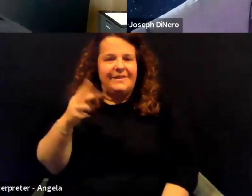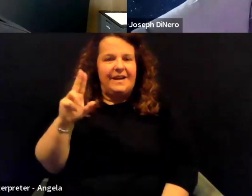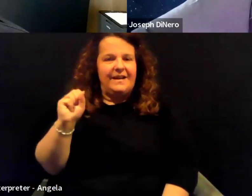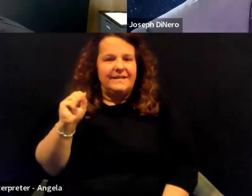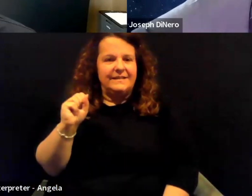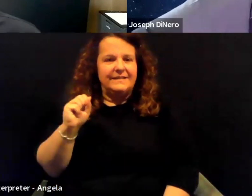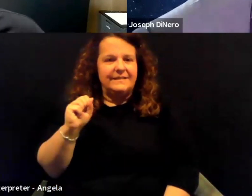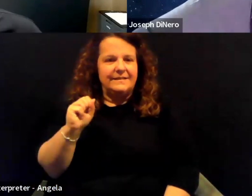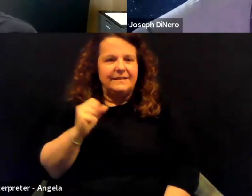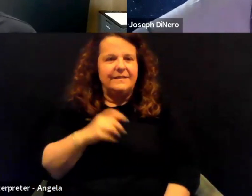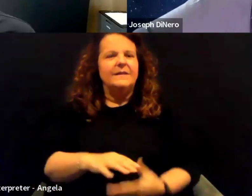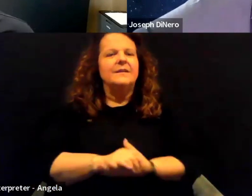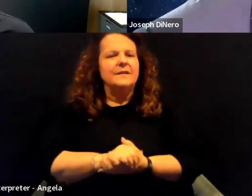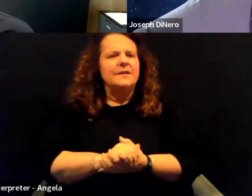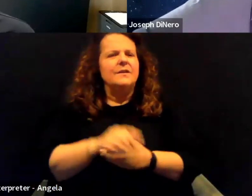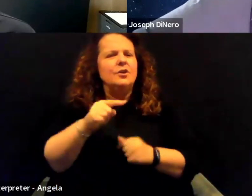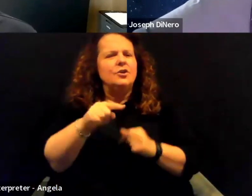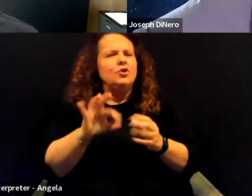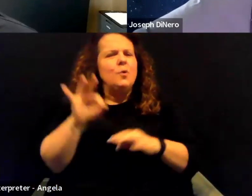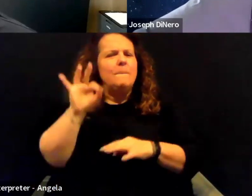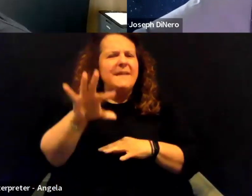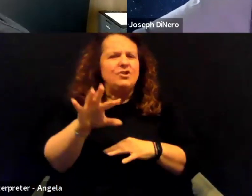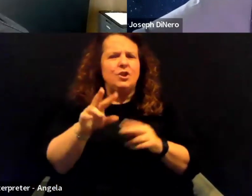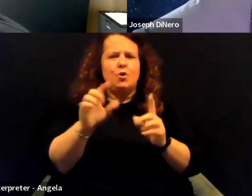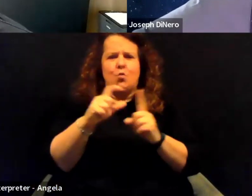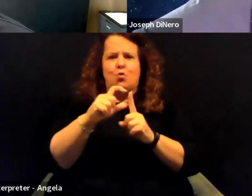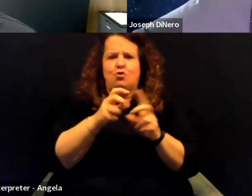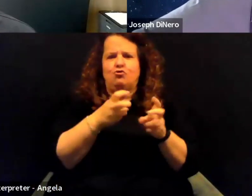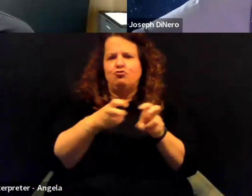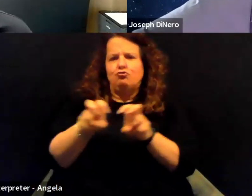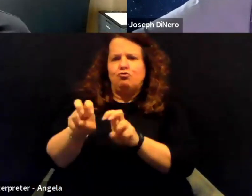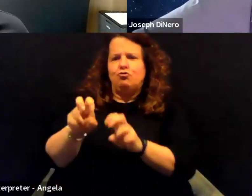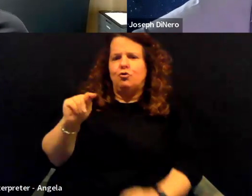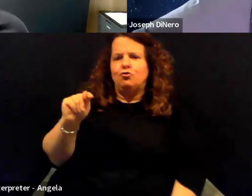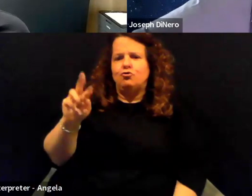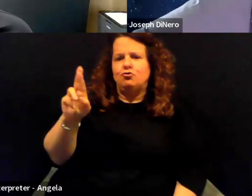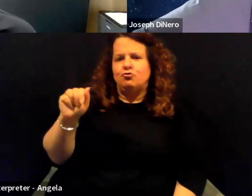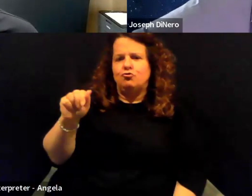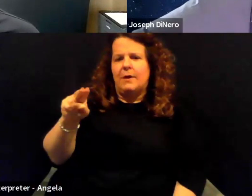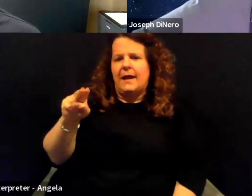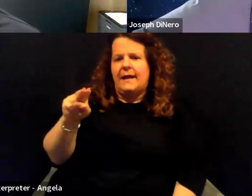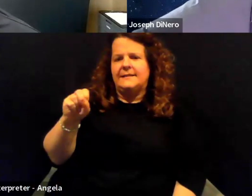I, I hear you mentioned transition, right? Transition age, young people.